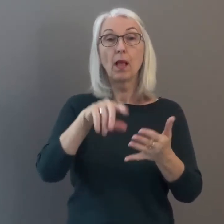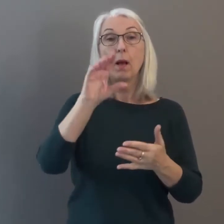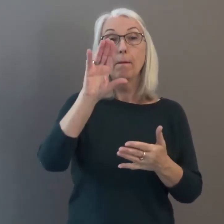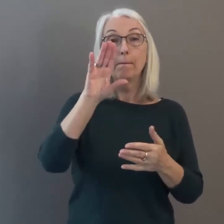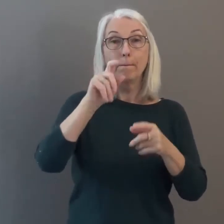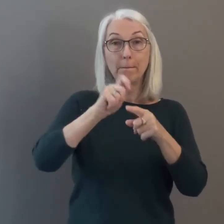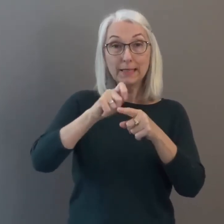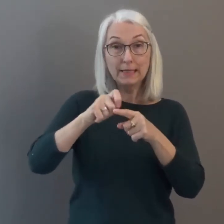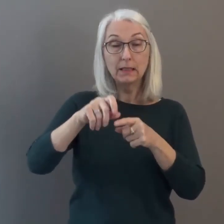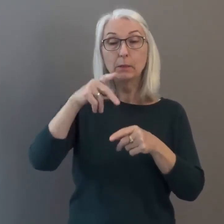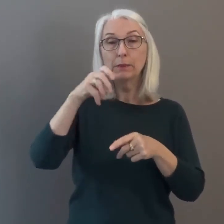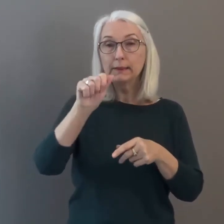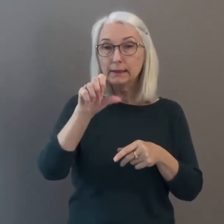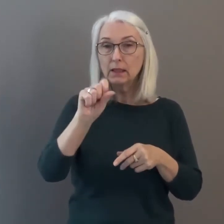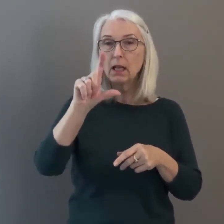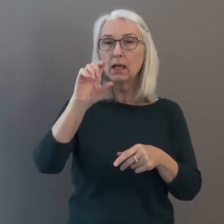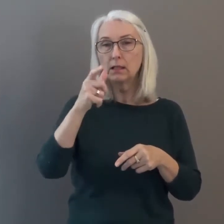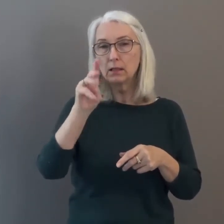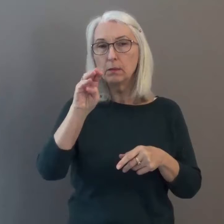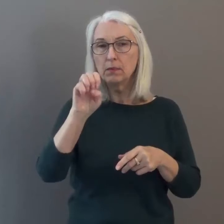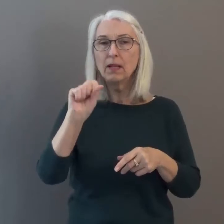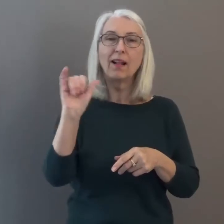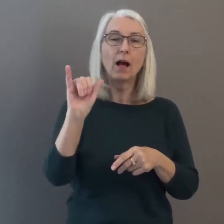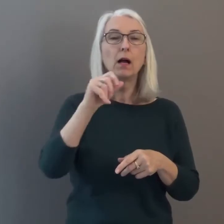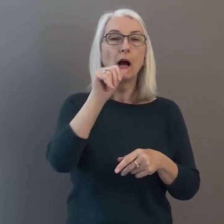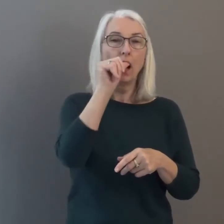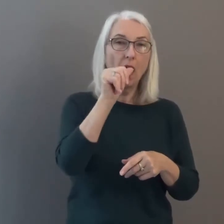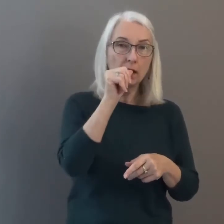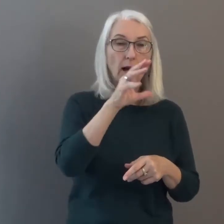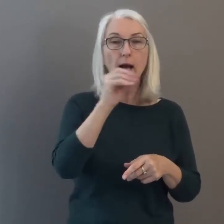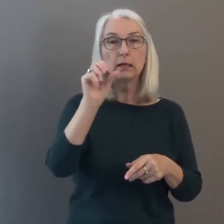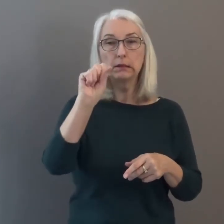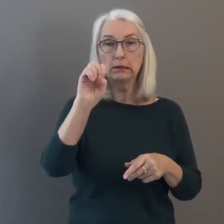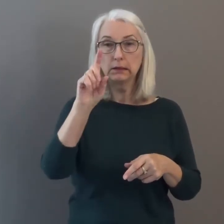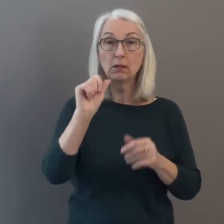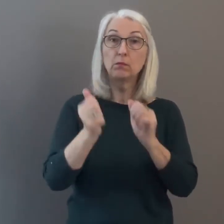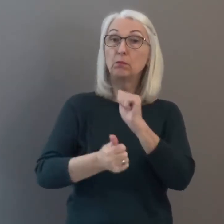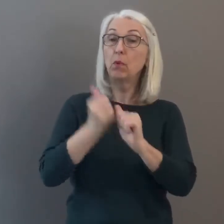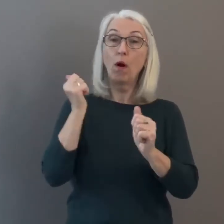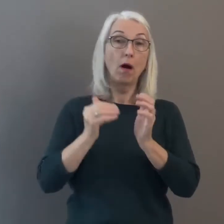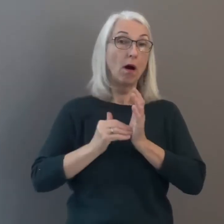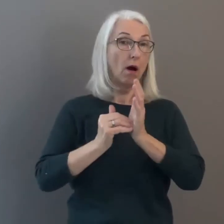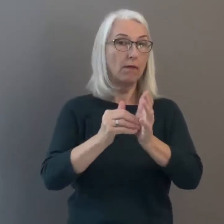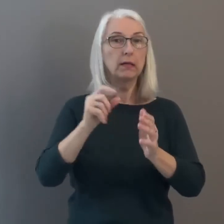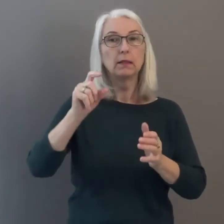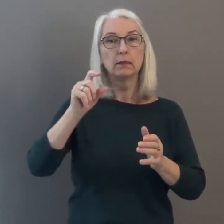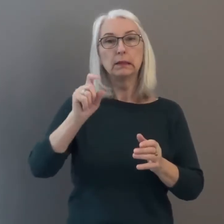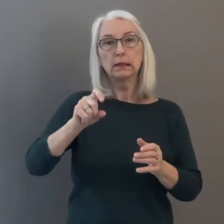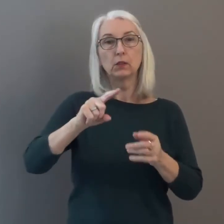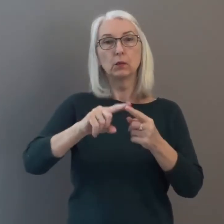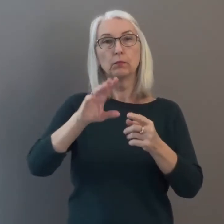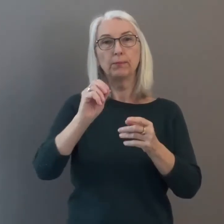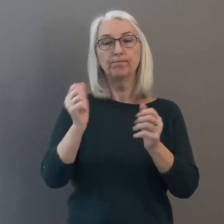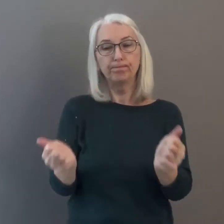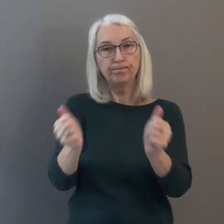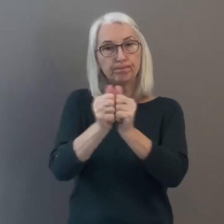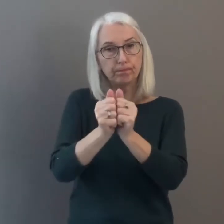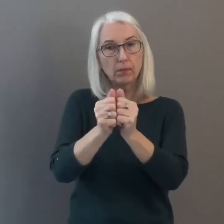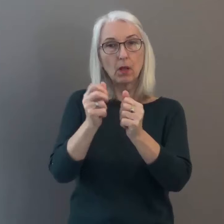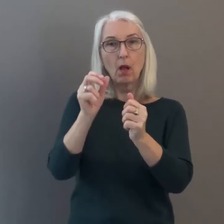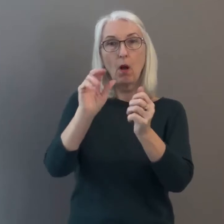Beans, peas and legumes as well as nuts and seeds most often need to be paired with